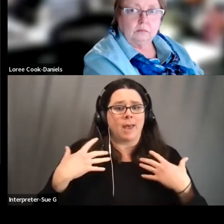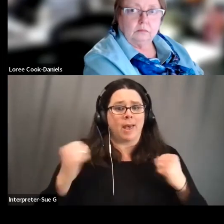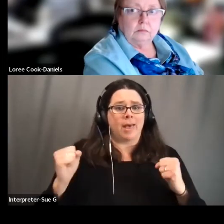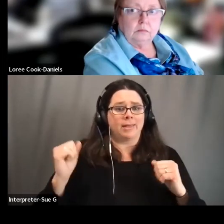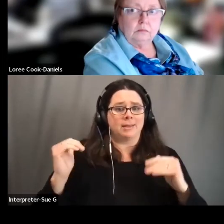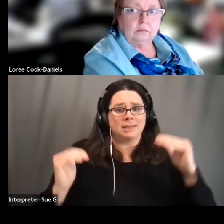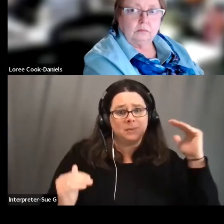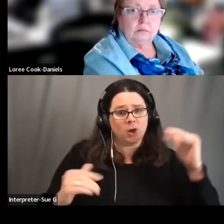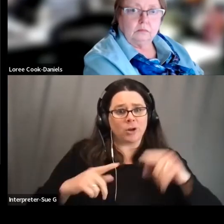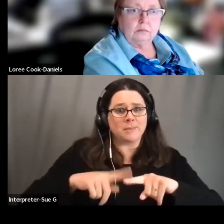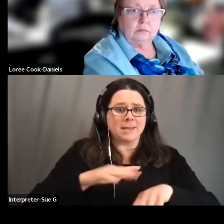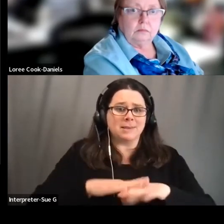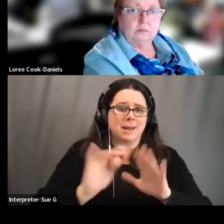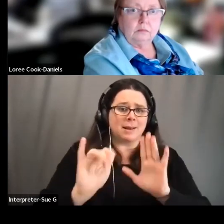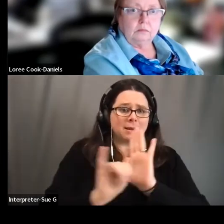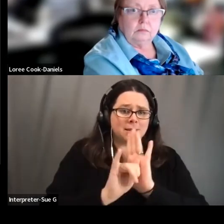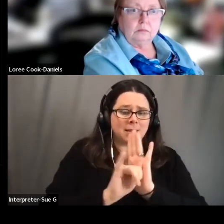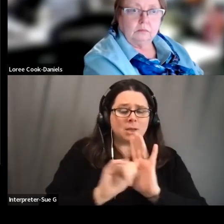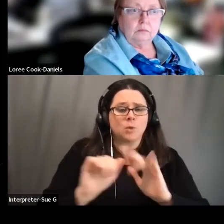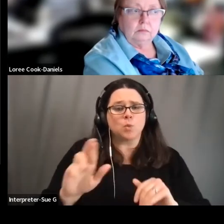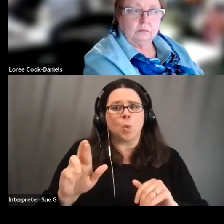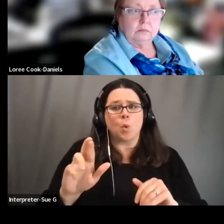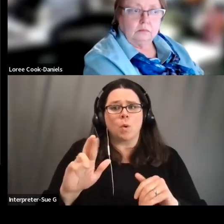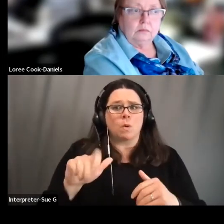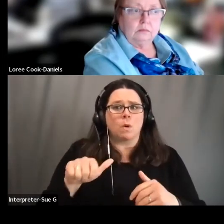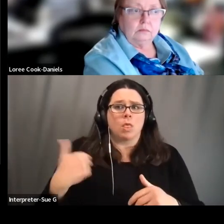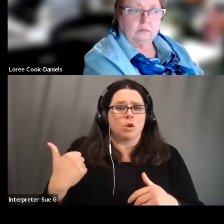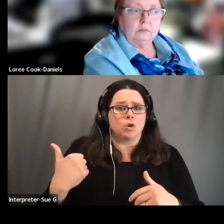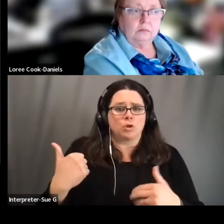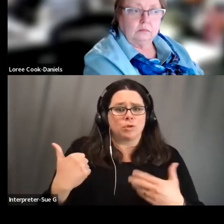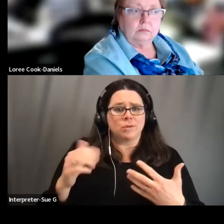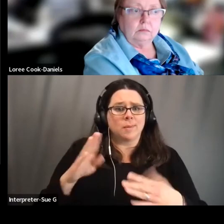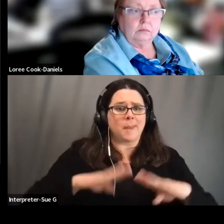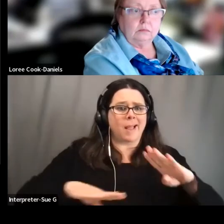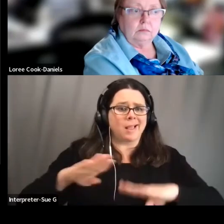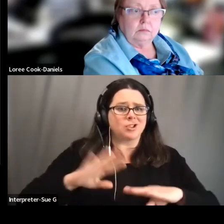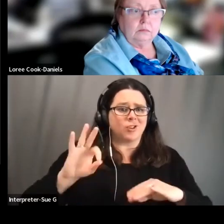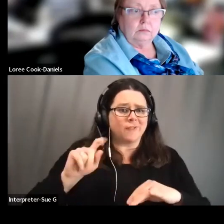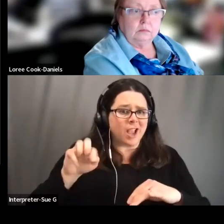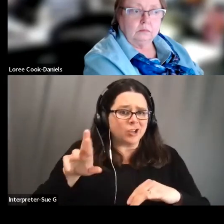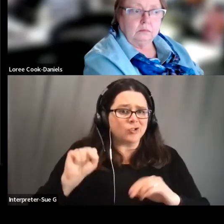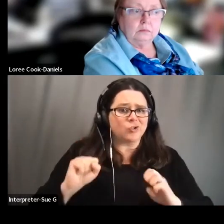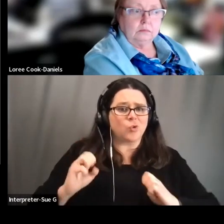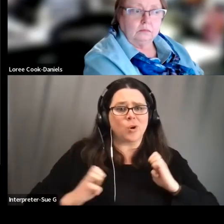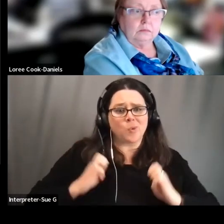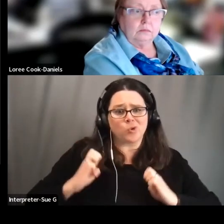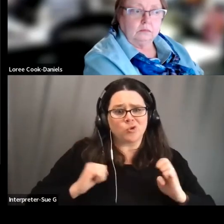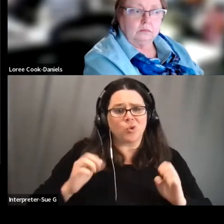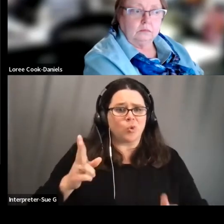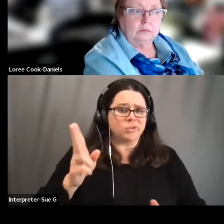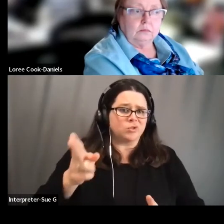based on identities or other biological factors or emotional or historical factors.